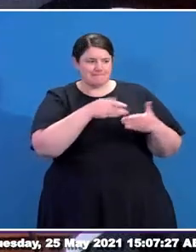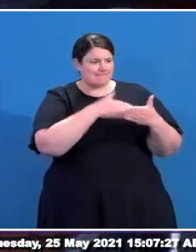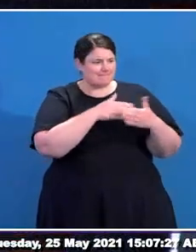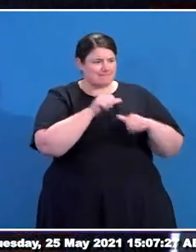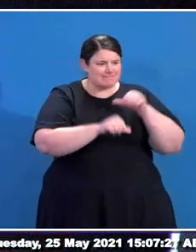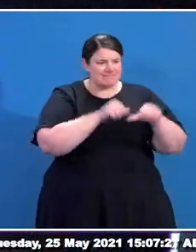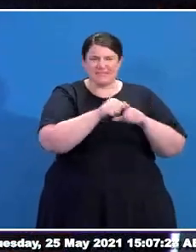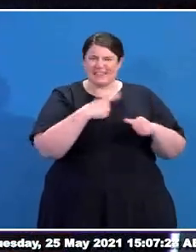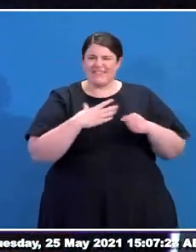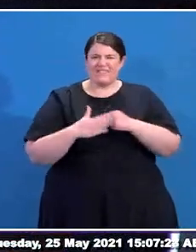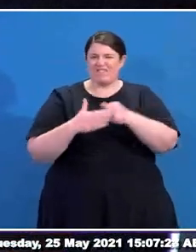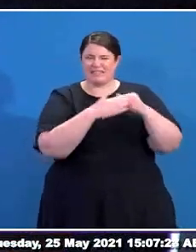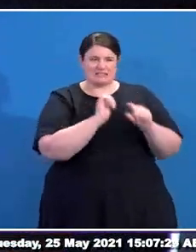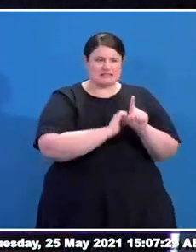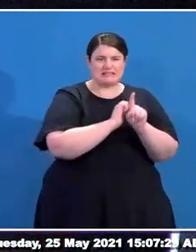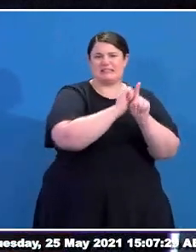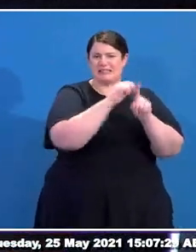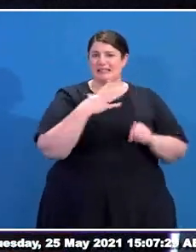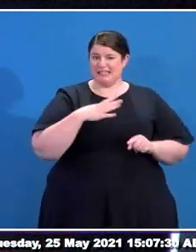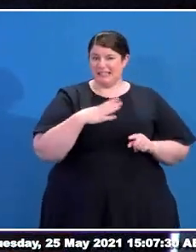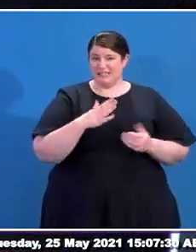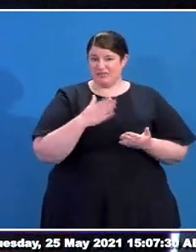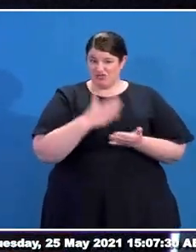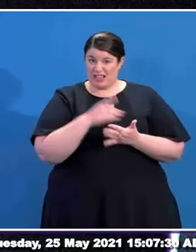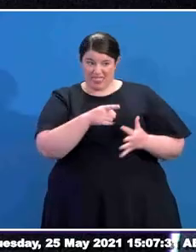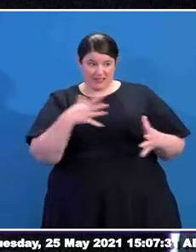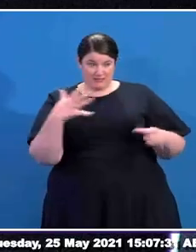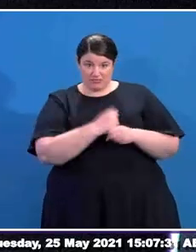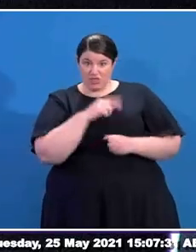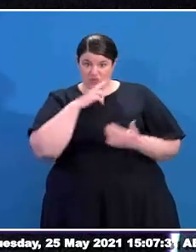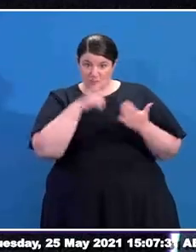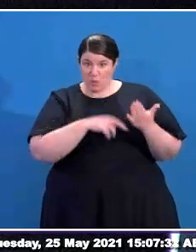Is that the sum result of this report and is there anything else you would like to add?